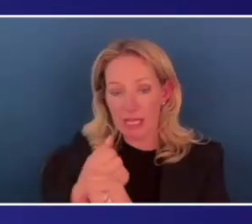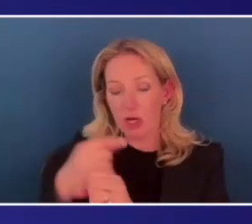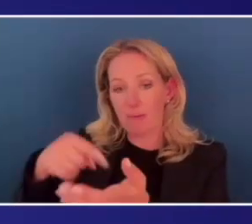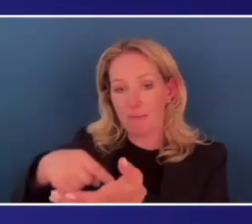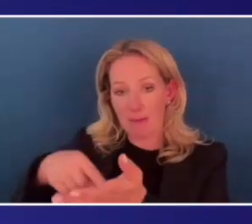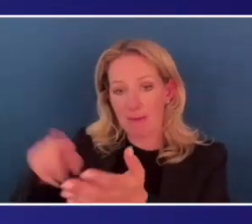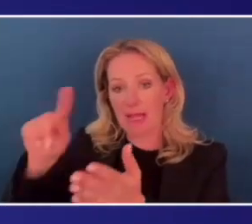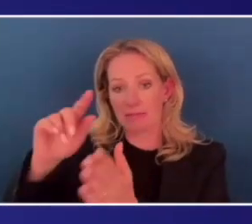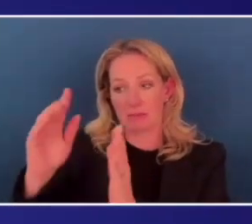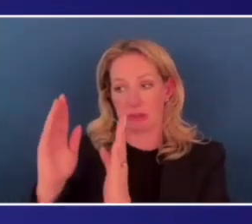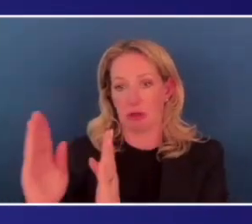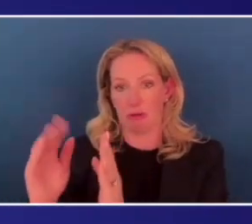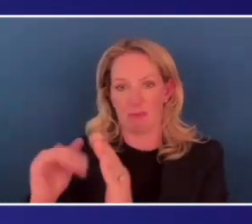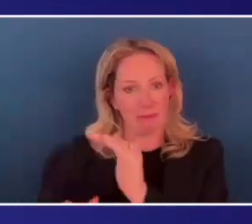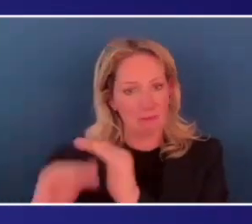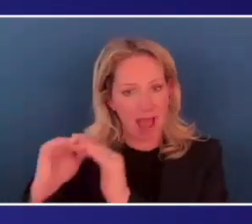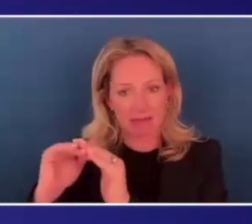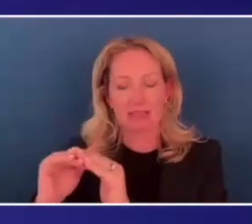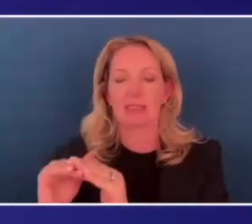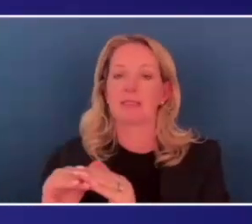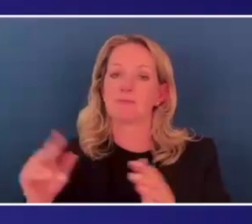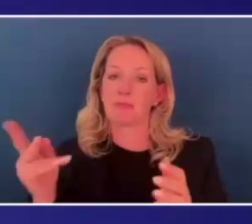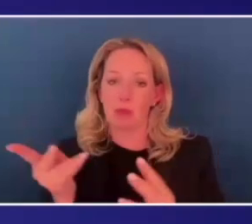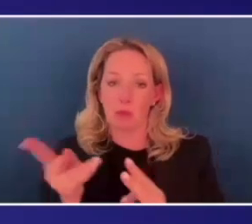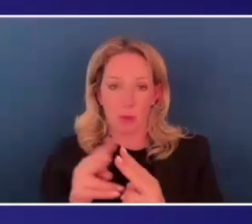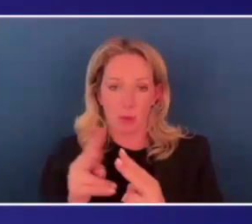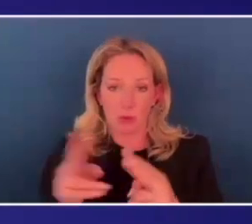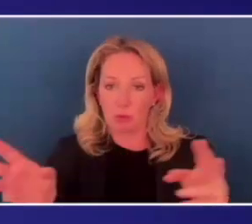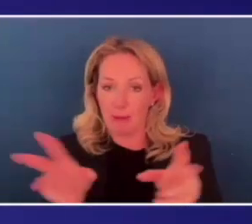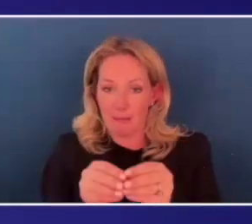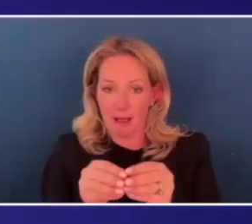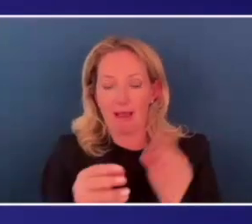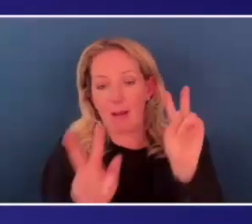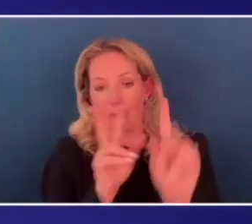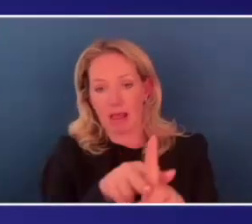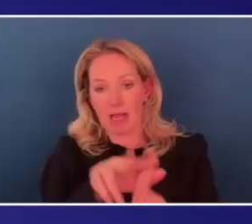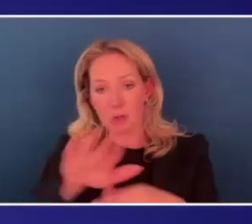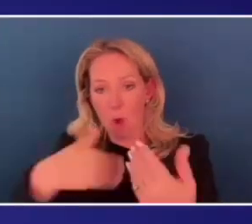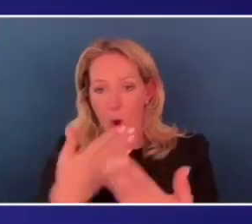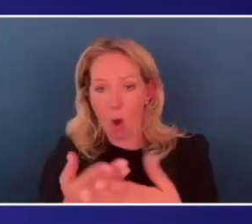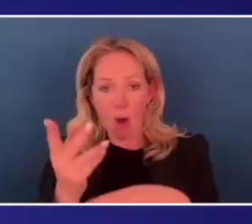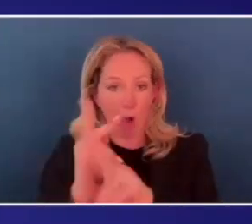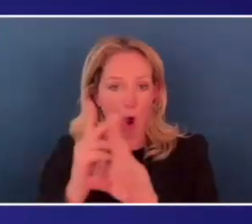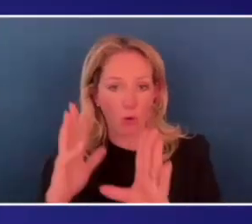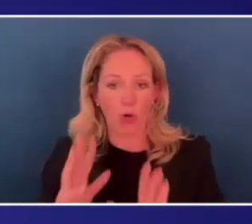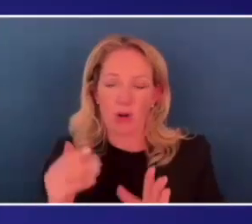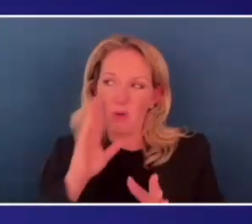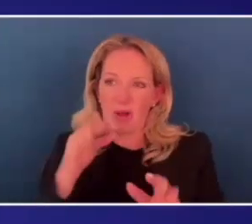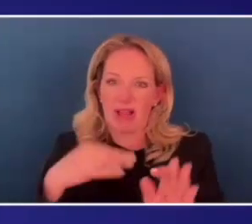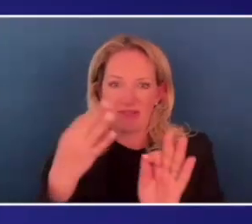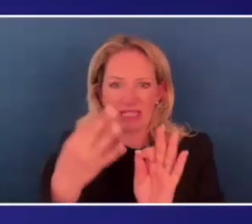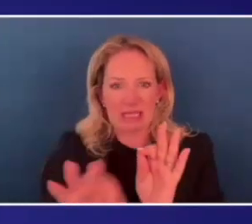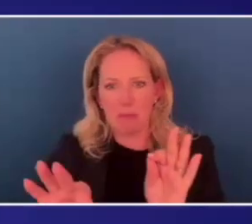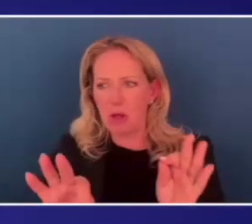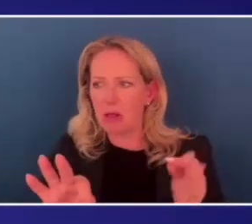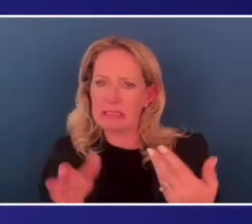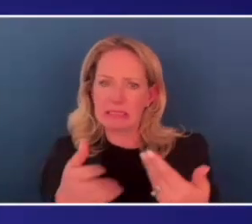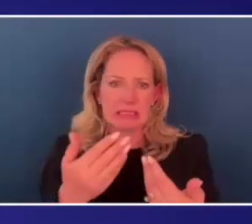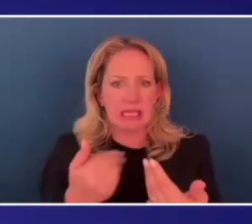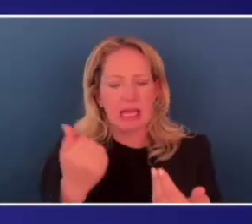Combine those things, make it apply to all borrowers, and you have a very simple, straightforward. Every borrower knows what they're getting themselves into.